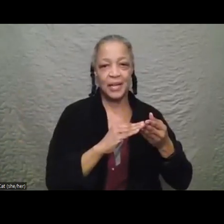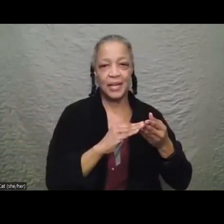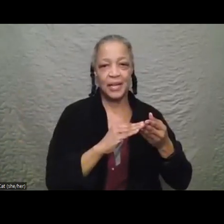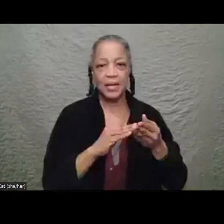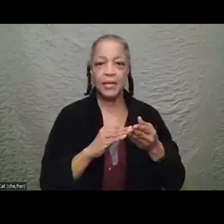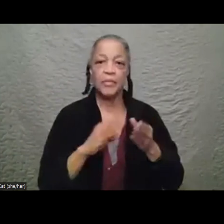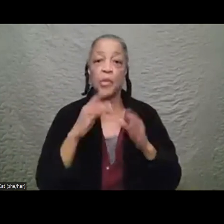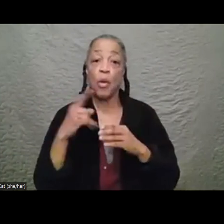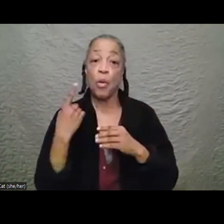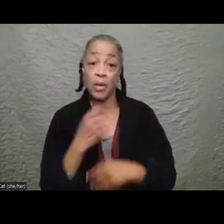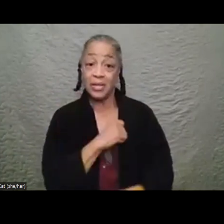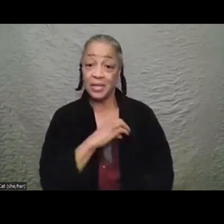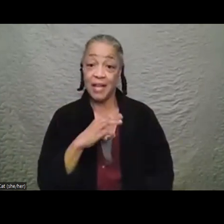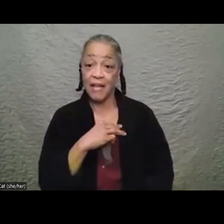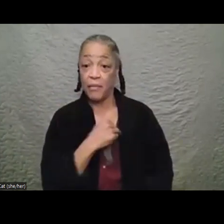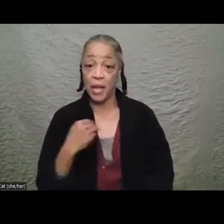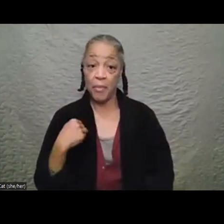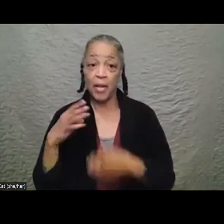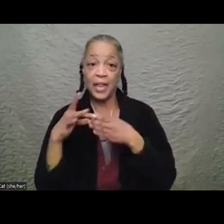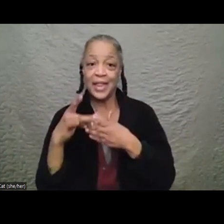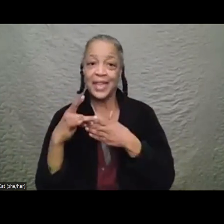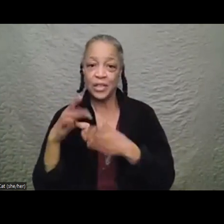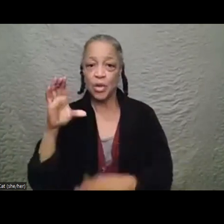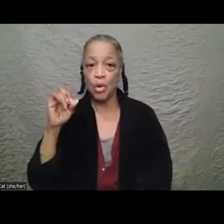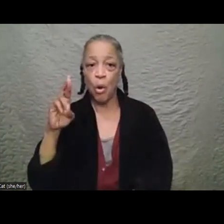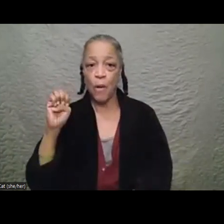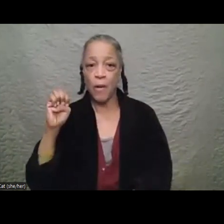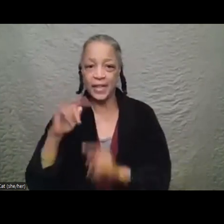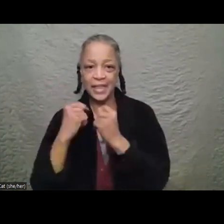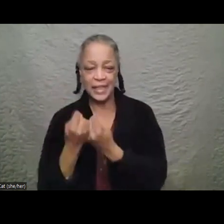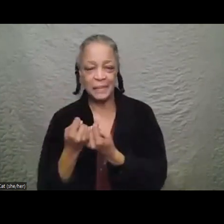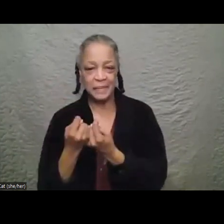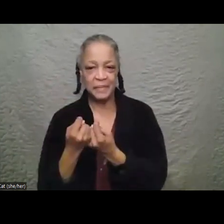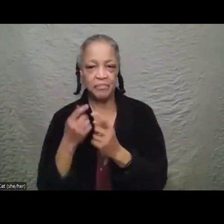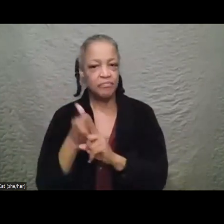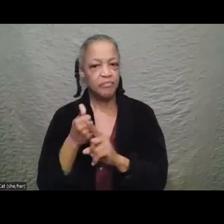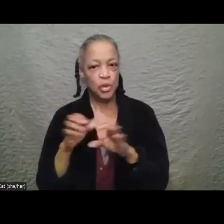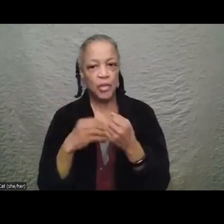Our staff lead the core team and has been doing that for several years.